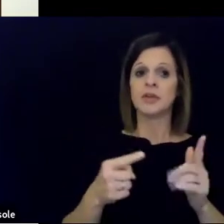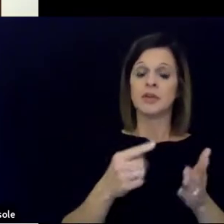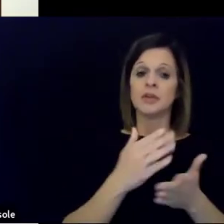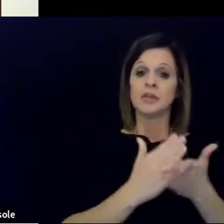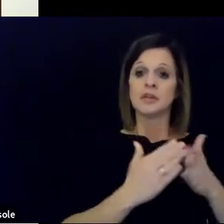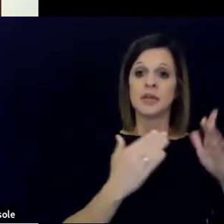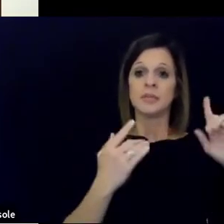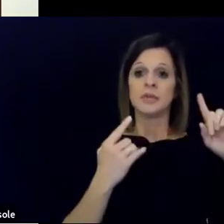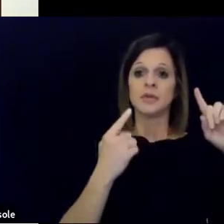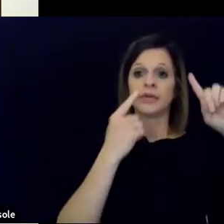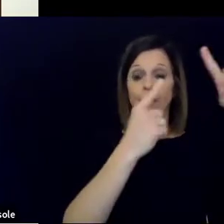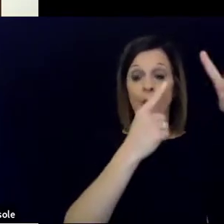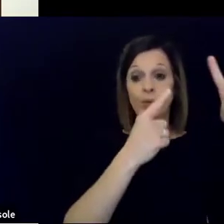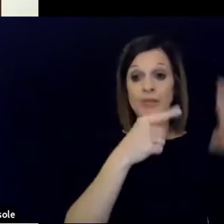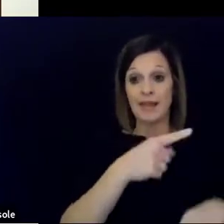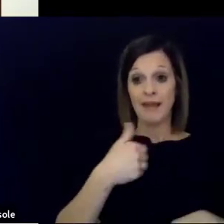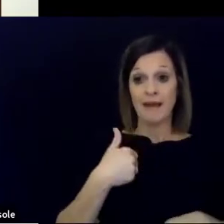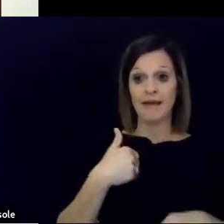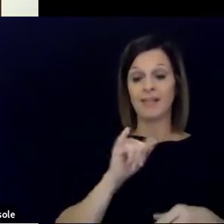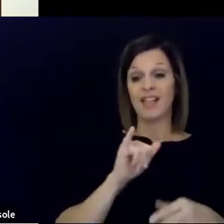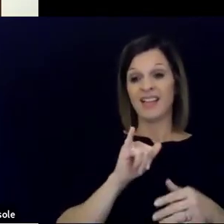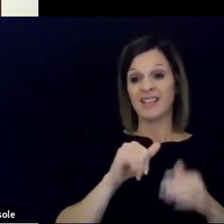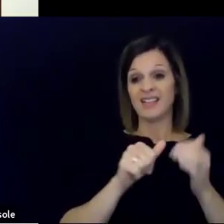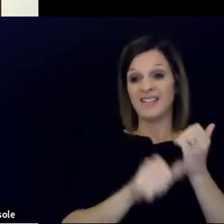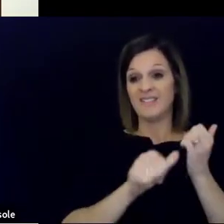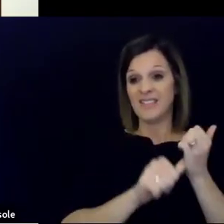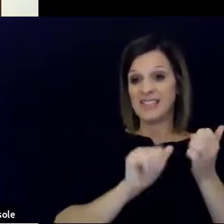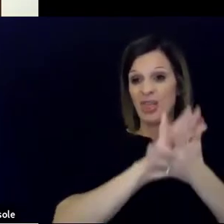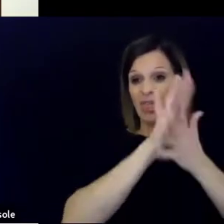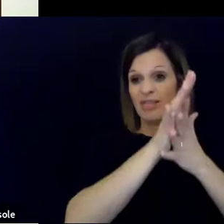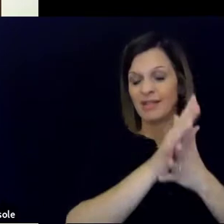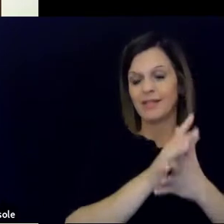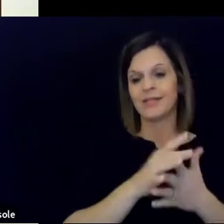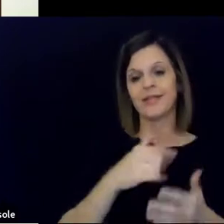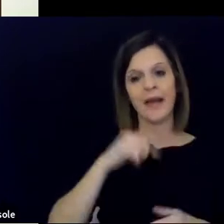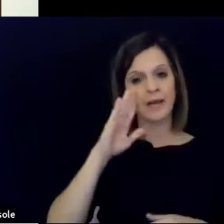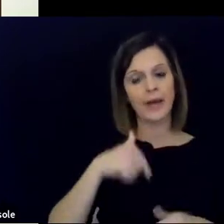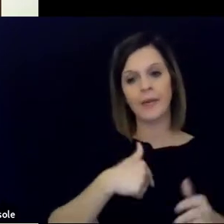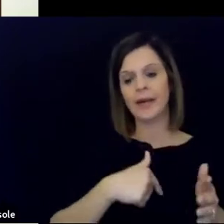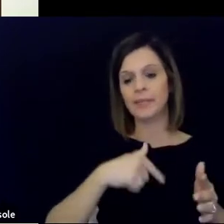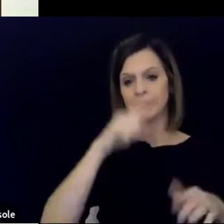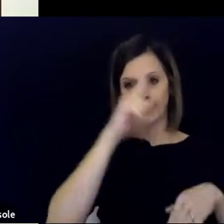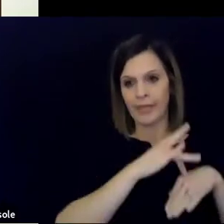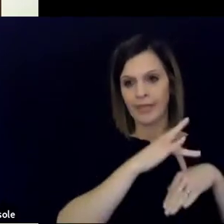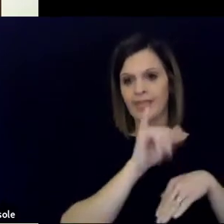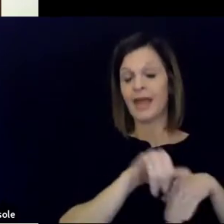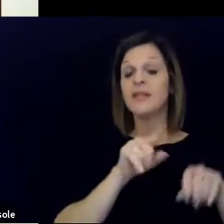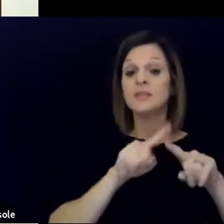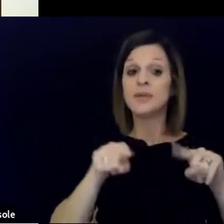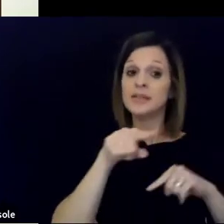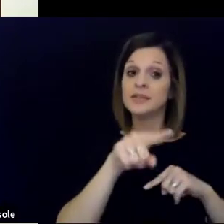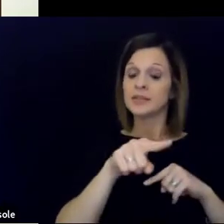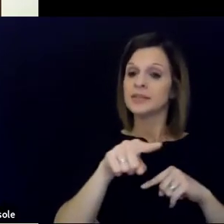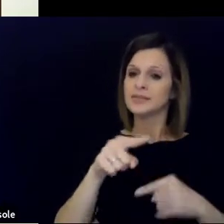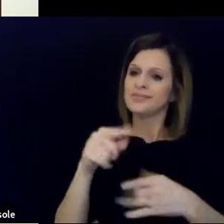like feces smearing. I like going back to that one, don't I? So that's also something that has to be taught.